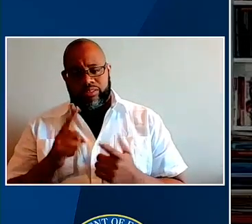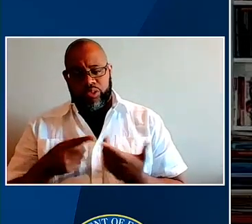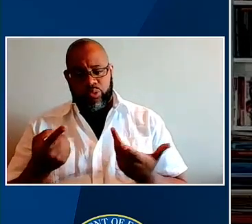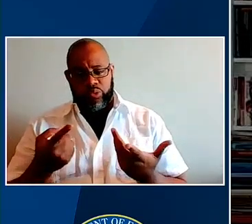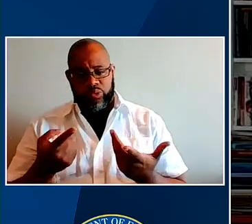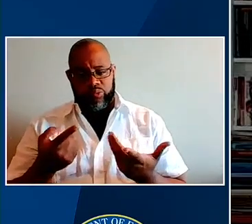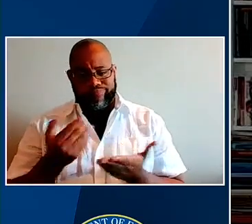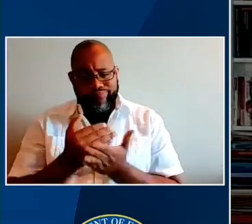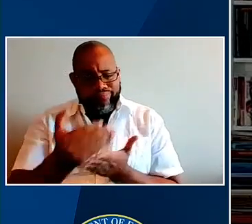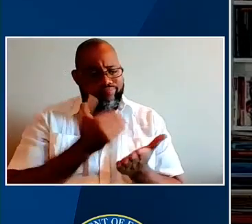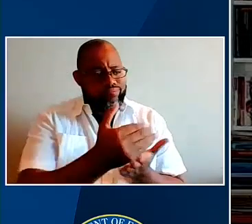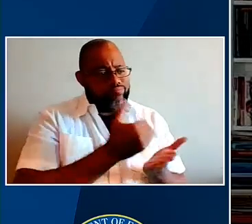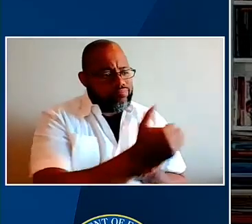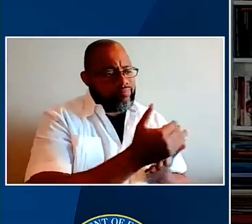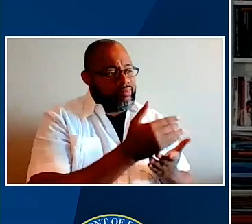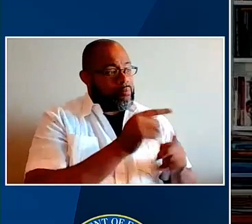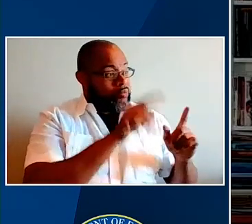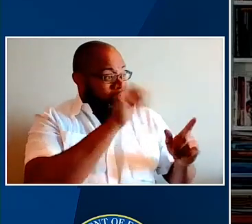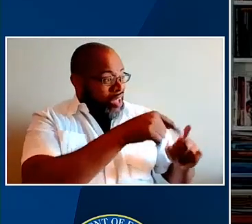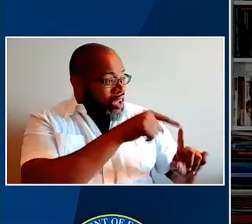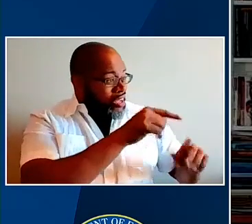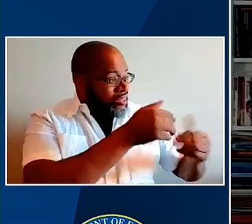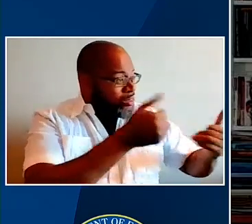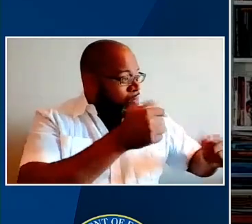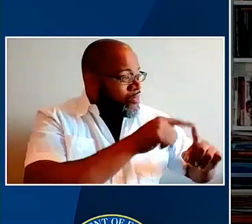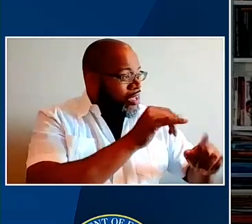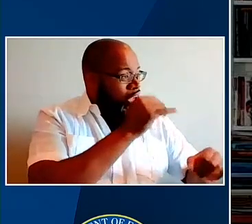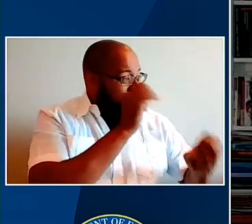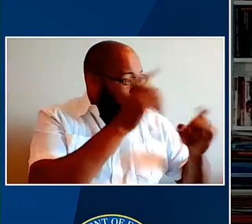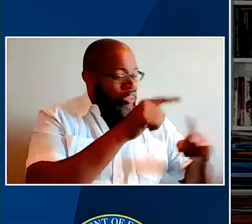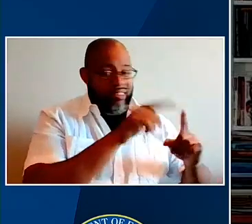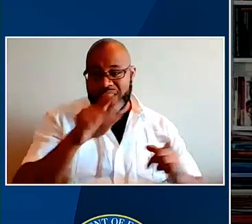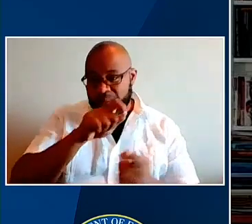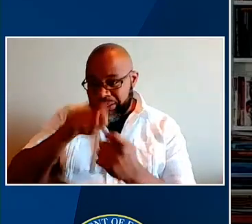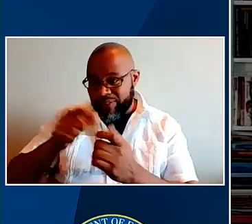difference between this kind of education-specific law versus the other.